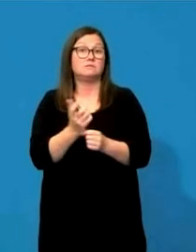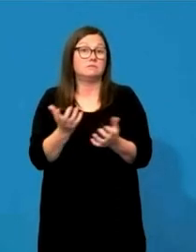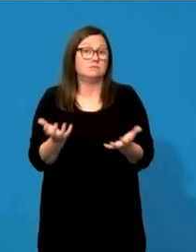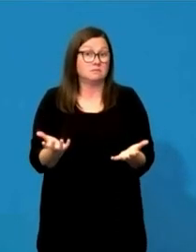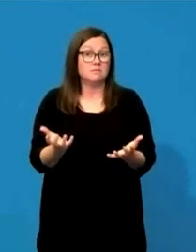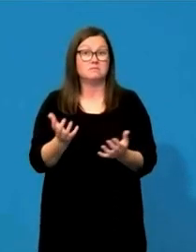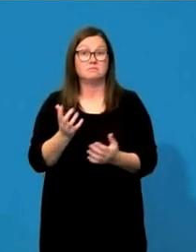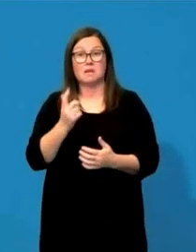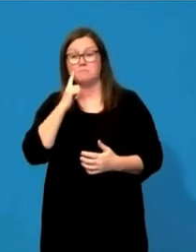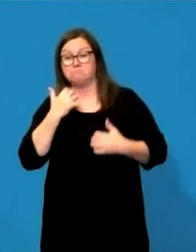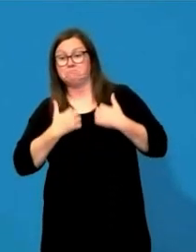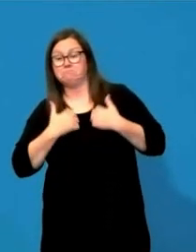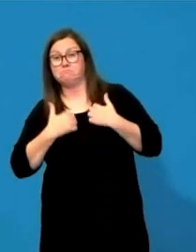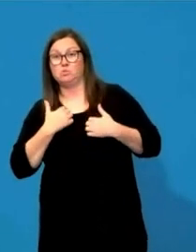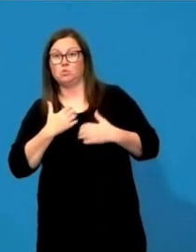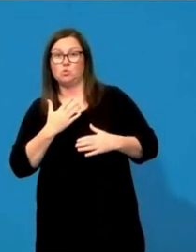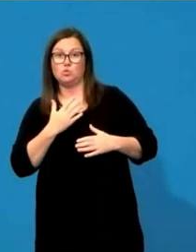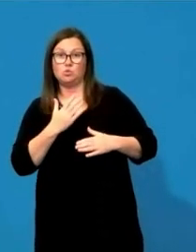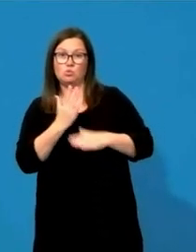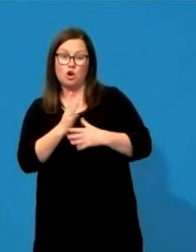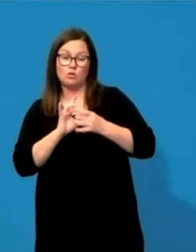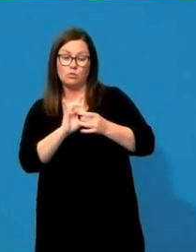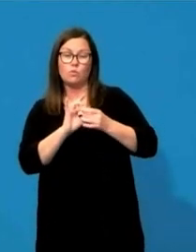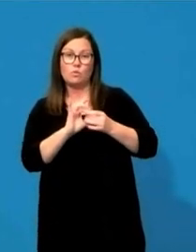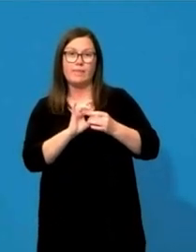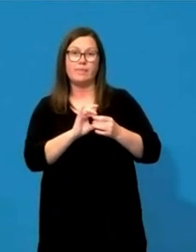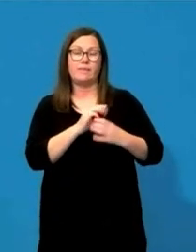and the NDIA in discussing how some of these recommendations could be implemented.